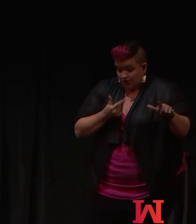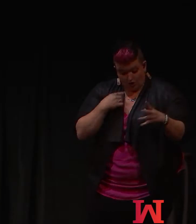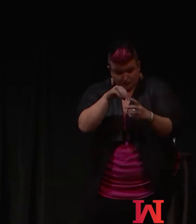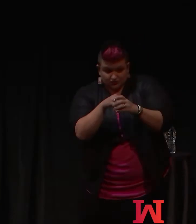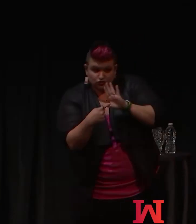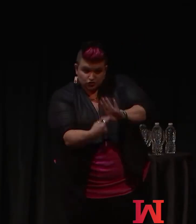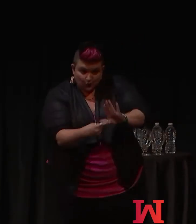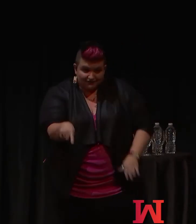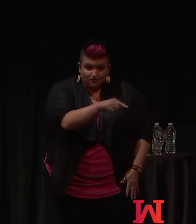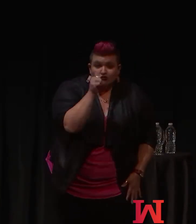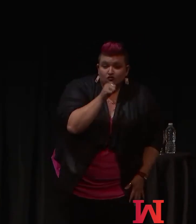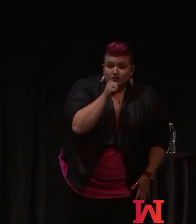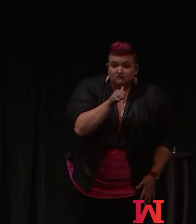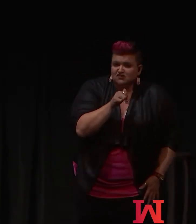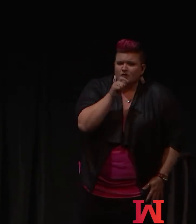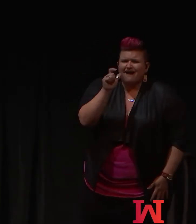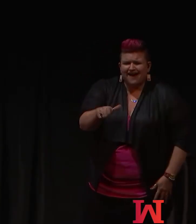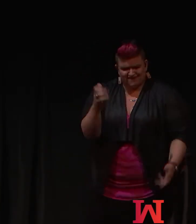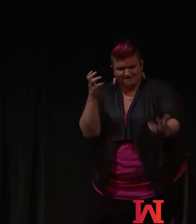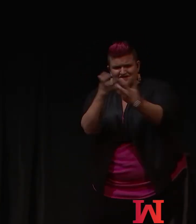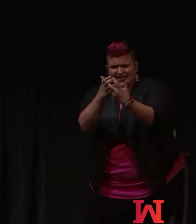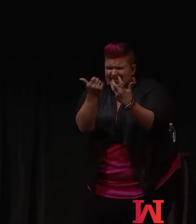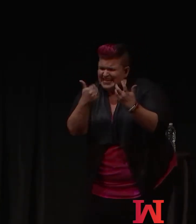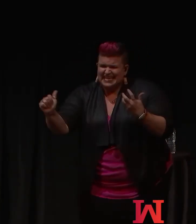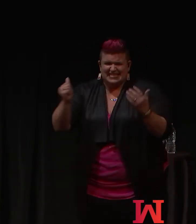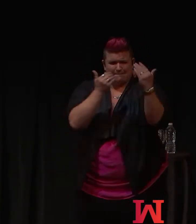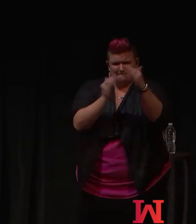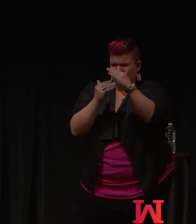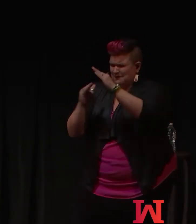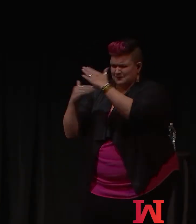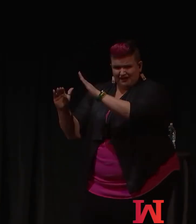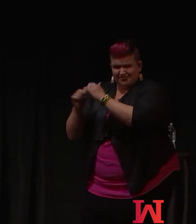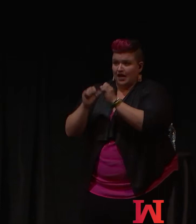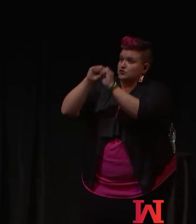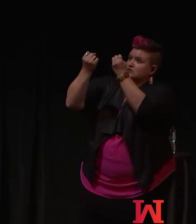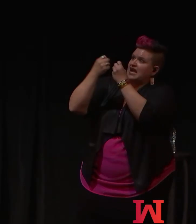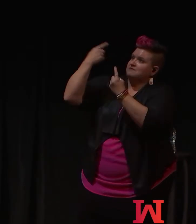showing girls that they don't have to fit into any of the boxes society places on us.